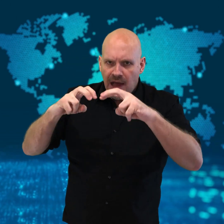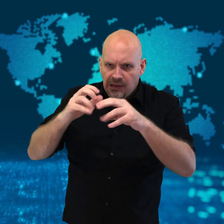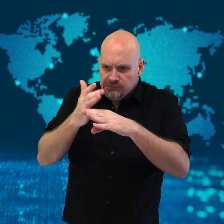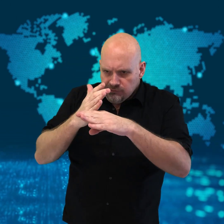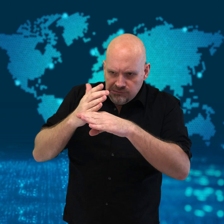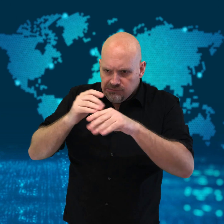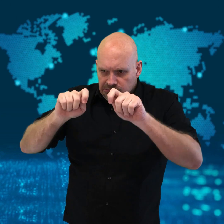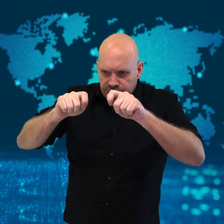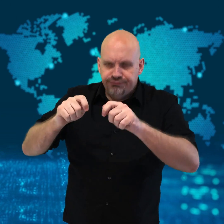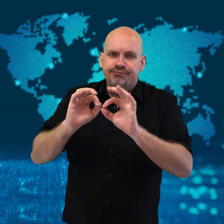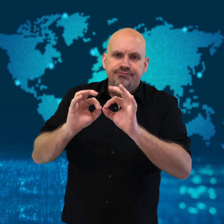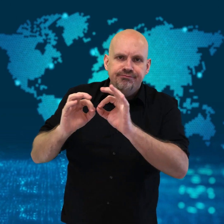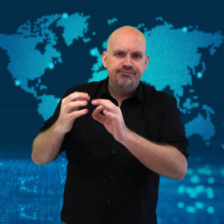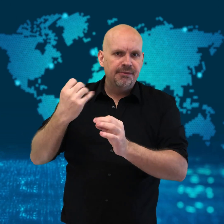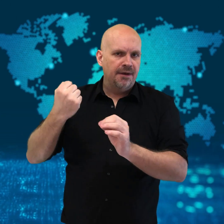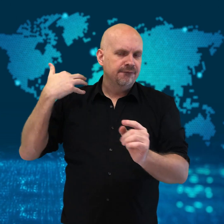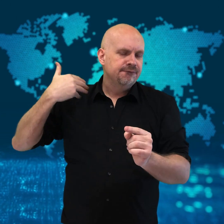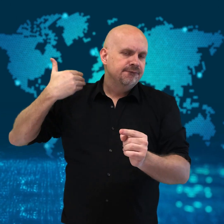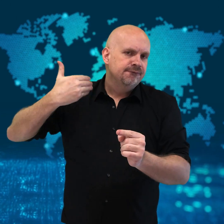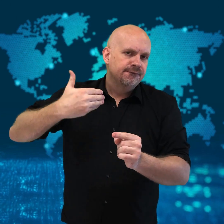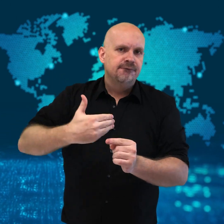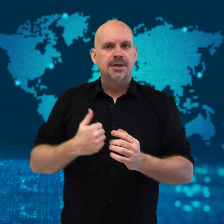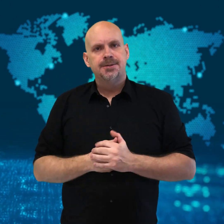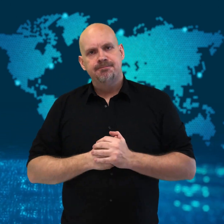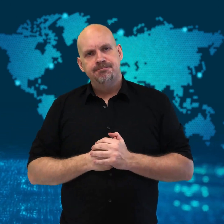and repaired in the past.